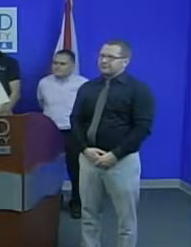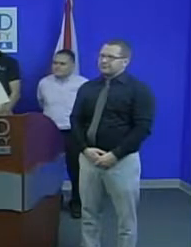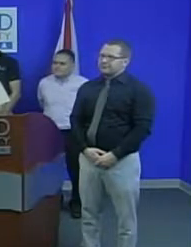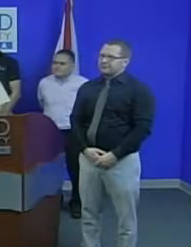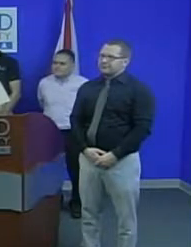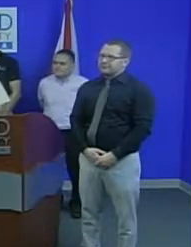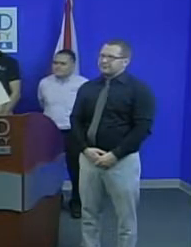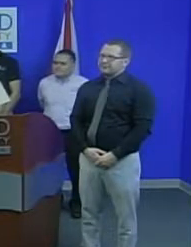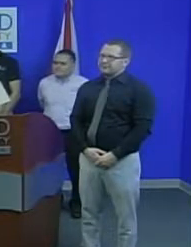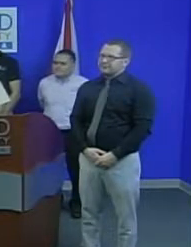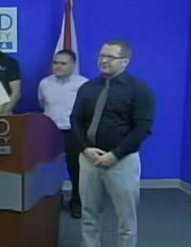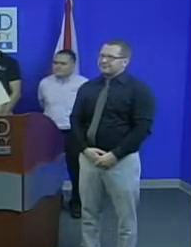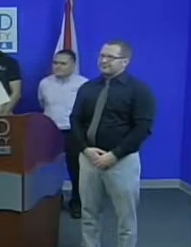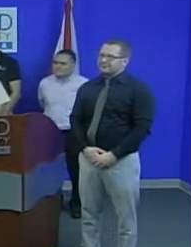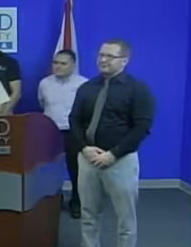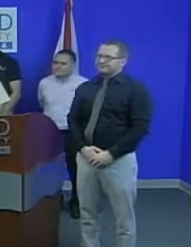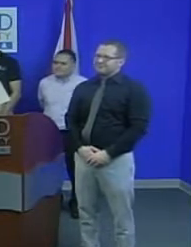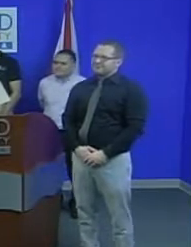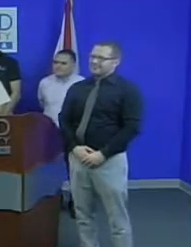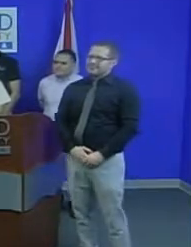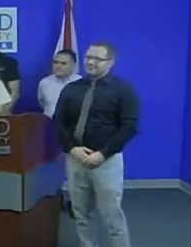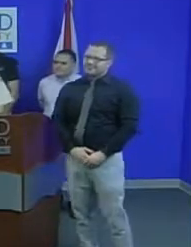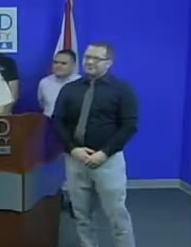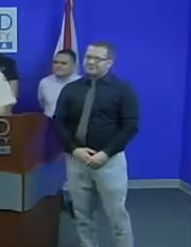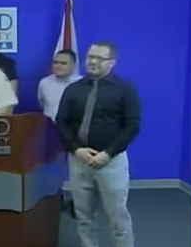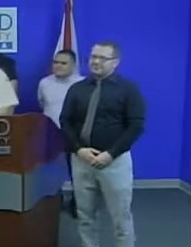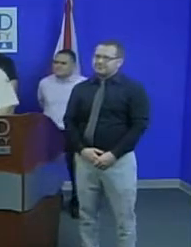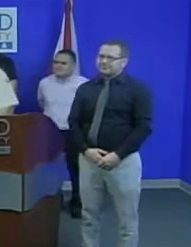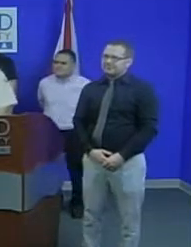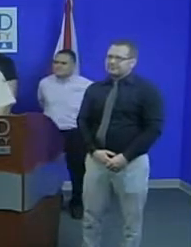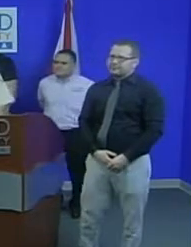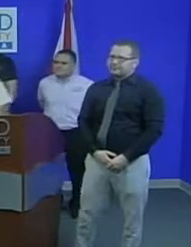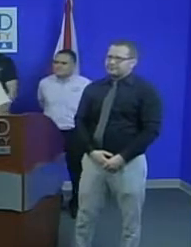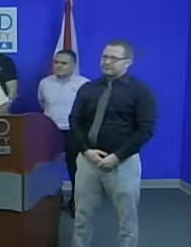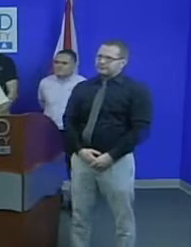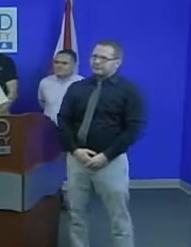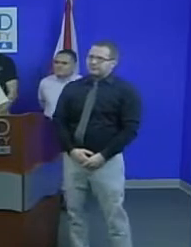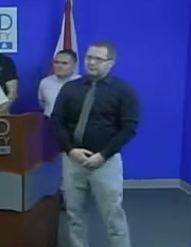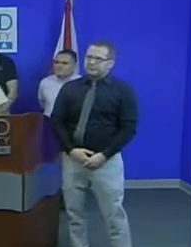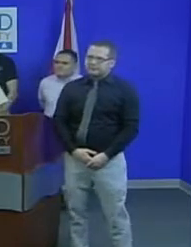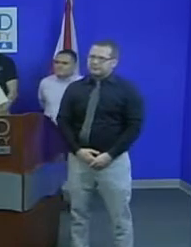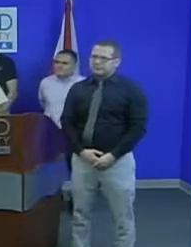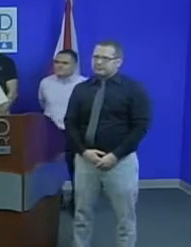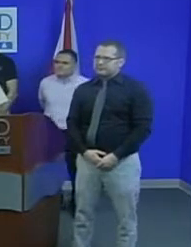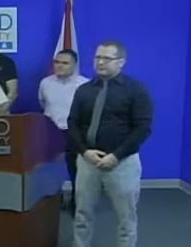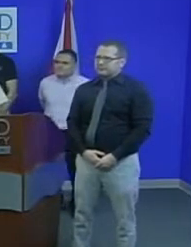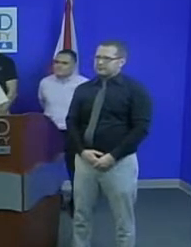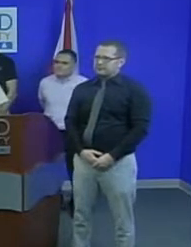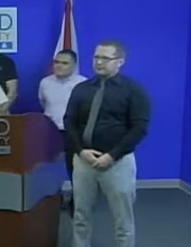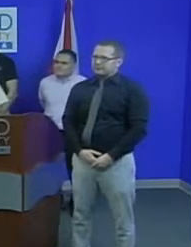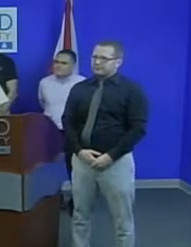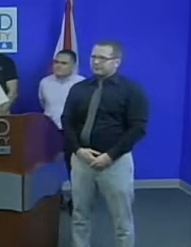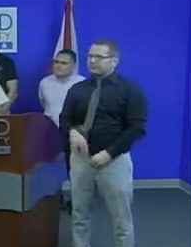AS WE WATCH THESE CRAZY PEOPLE OFF THE COAST OF FLORIDA KITE SURFING WHICH WE DEFINITELY DO